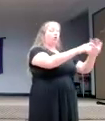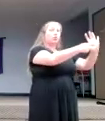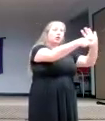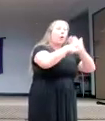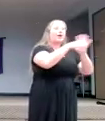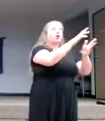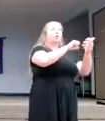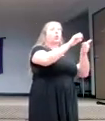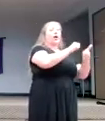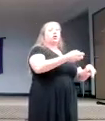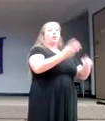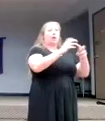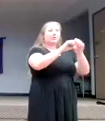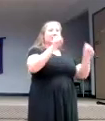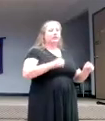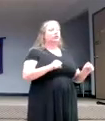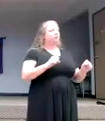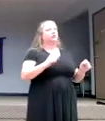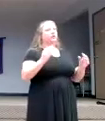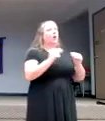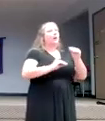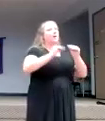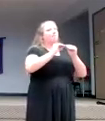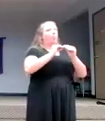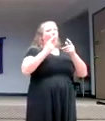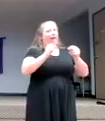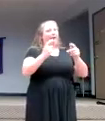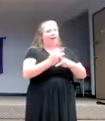there is kind of a second level of effort there. Obviously, if you take a look at the unit outside,